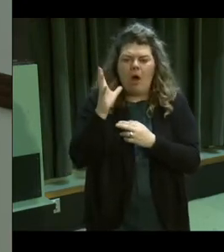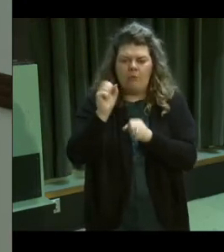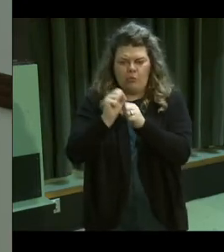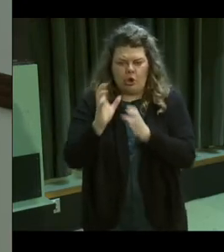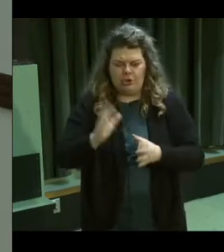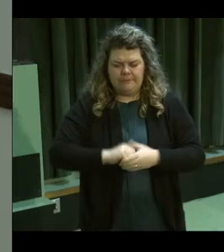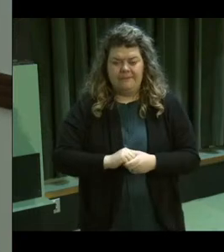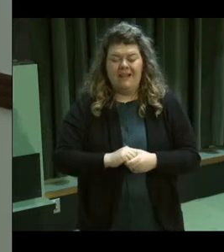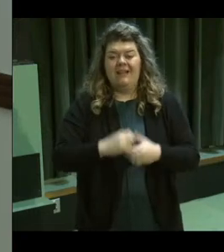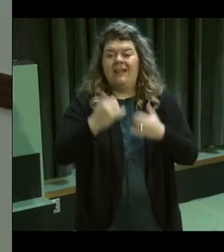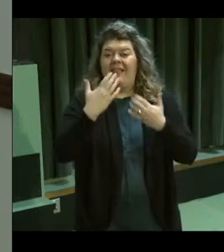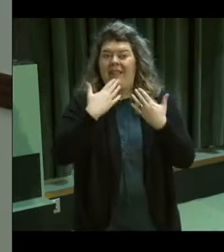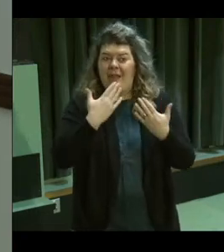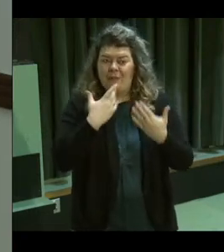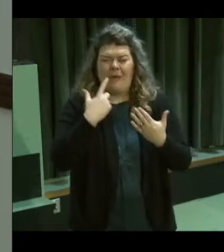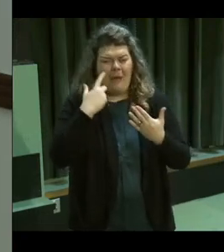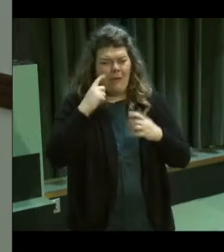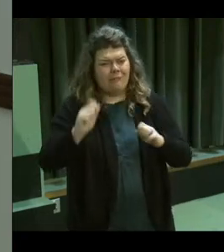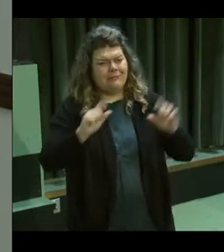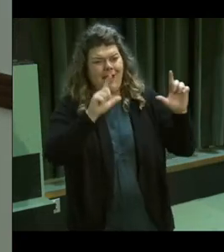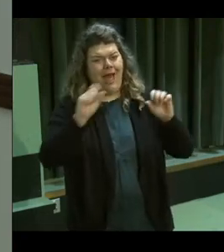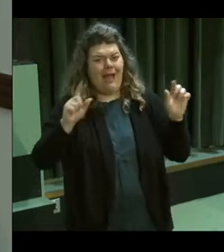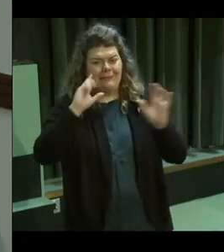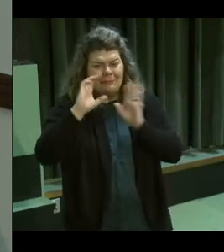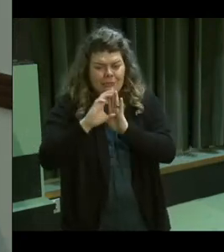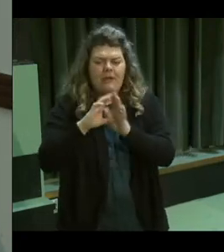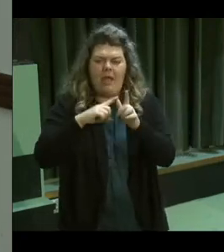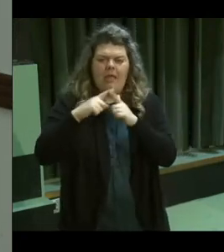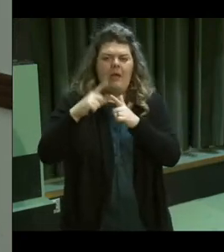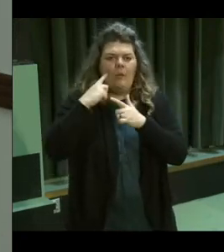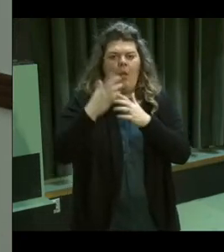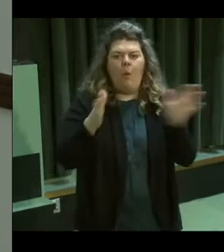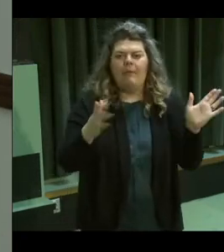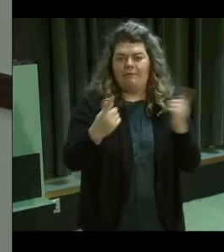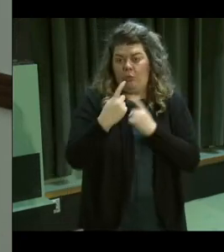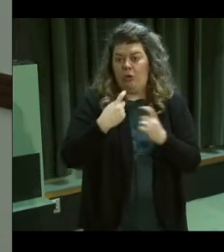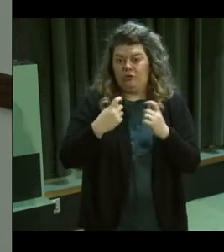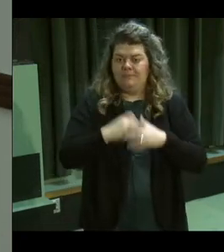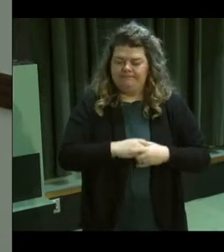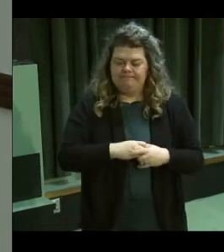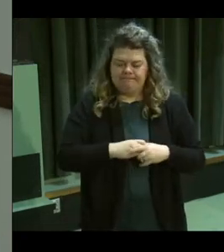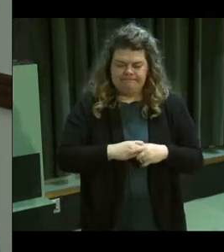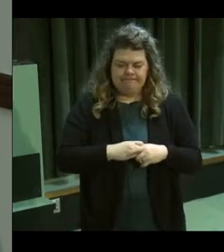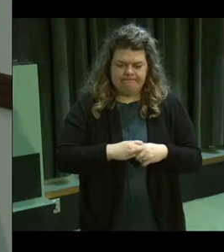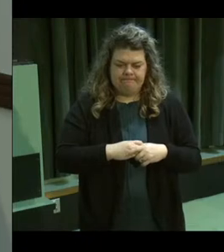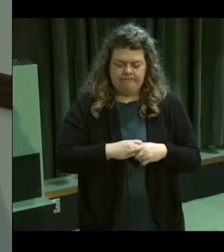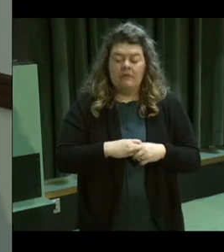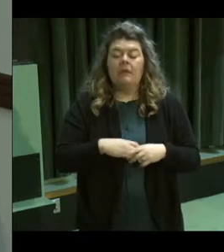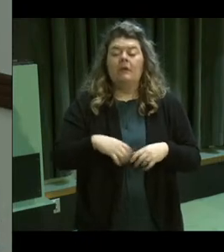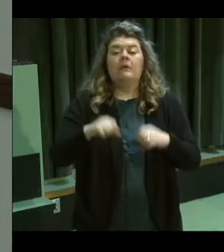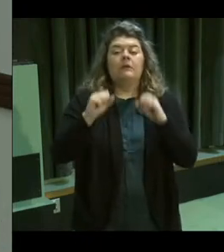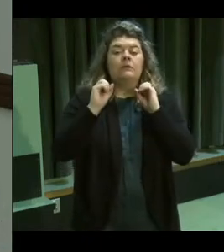you. I'm going to go through some of the slides now, if